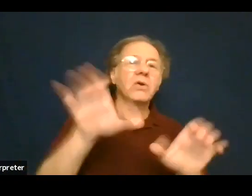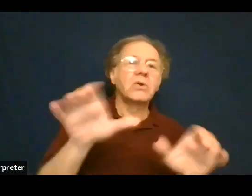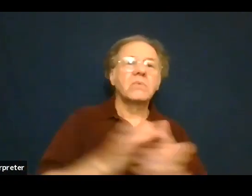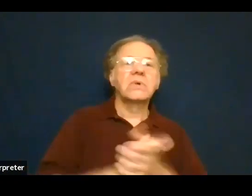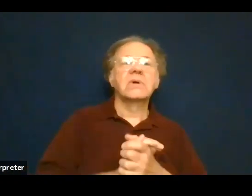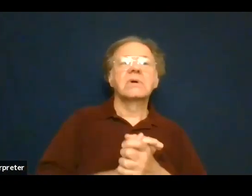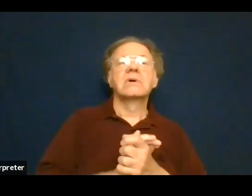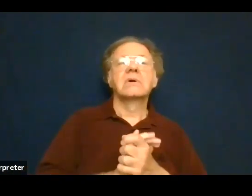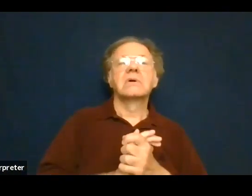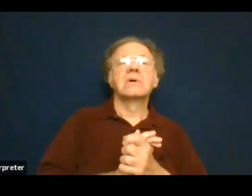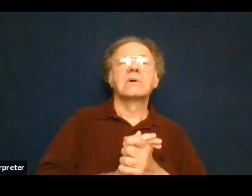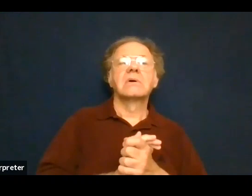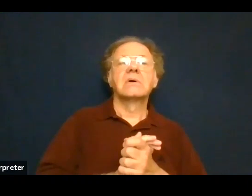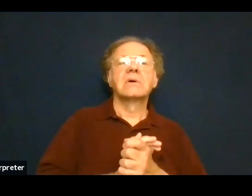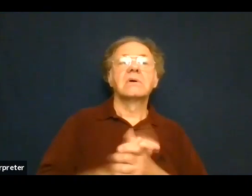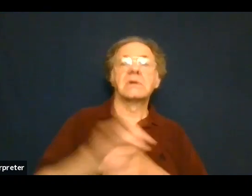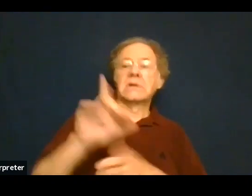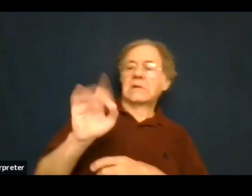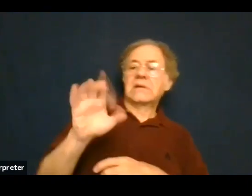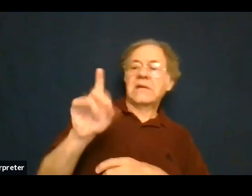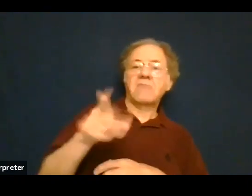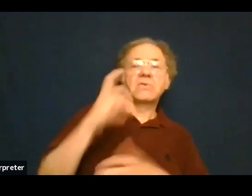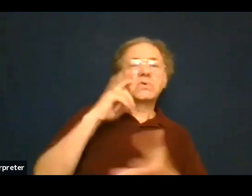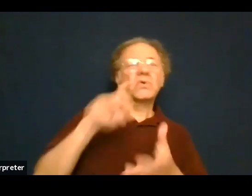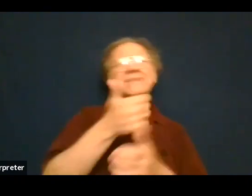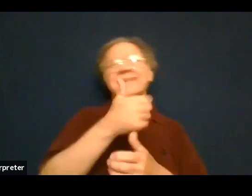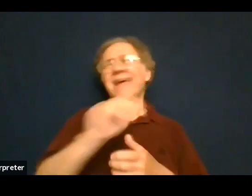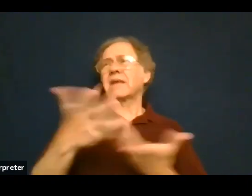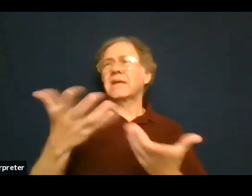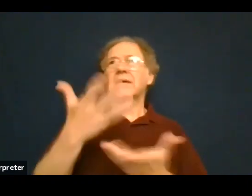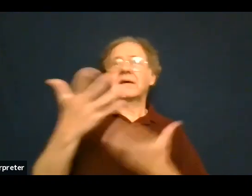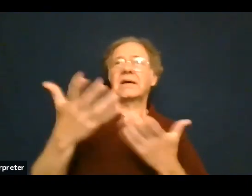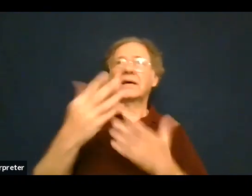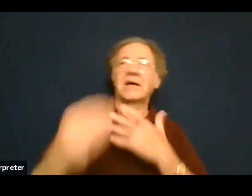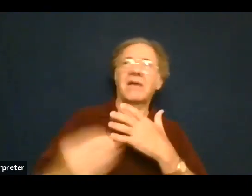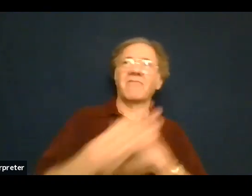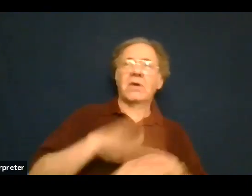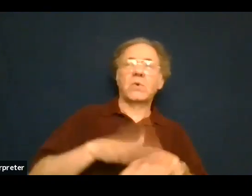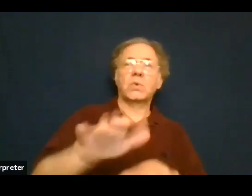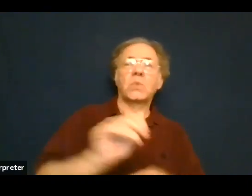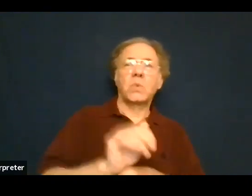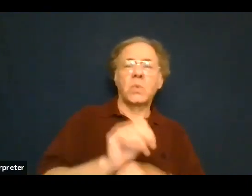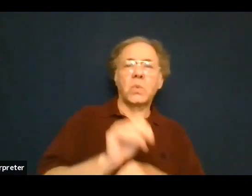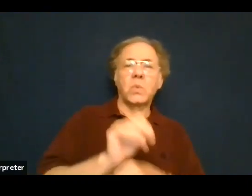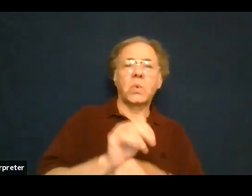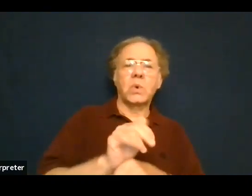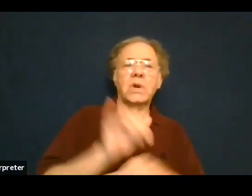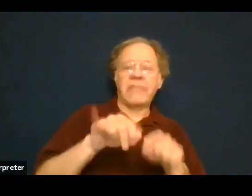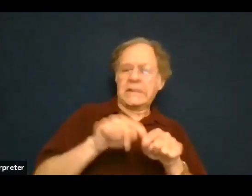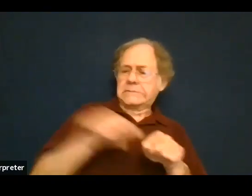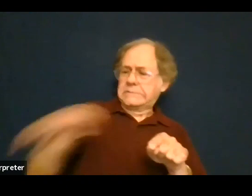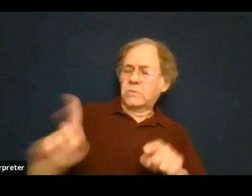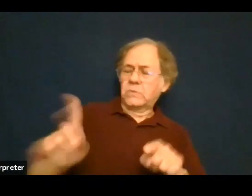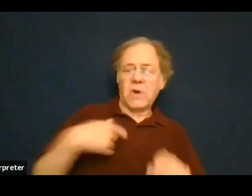David, did you notice any effect on your work which, is down the street from where I am, but different-- [INTERPOSING VOICES] Well, yes, certainly.